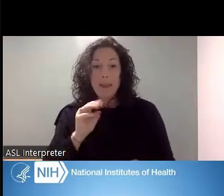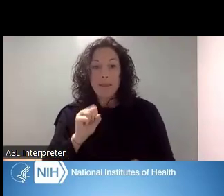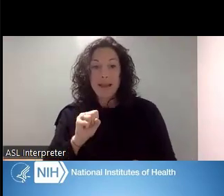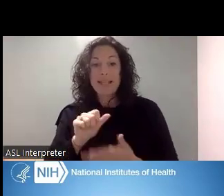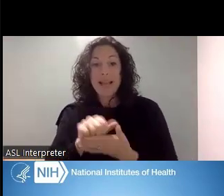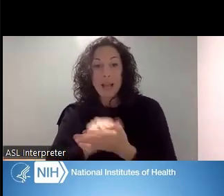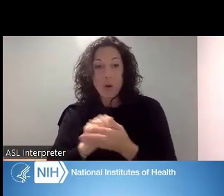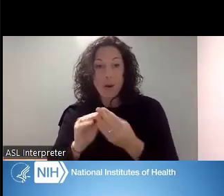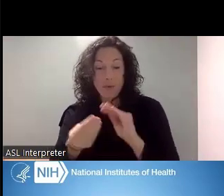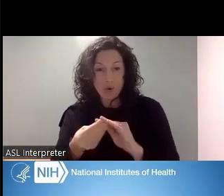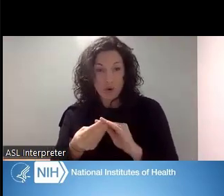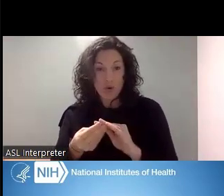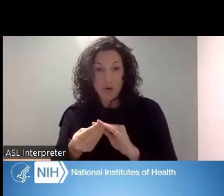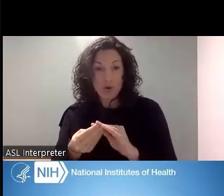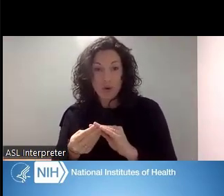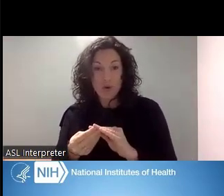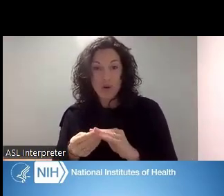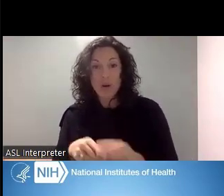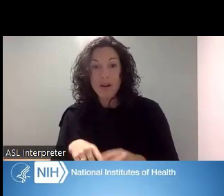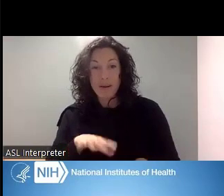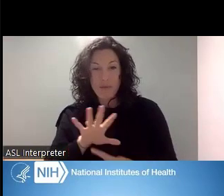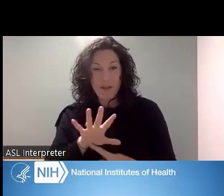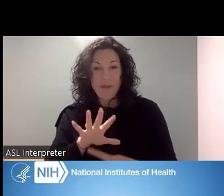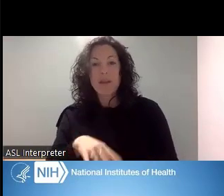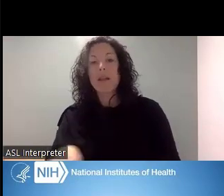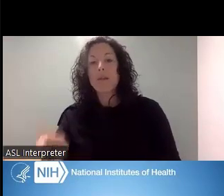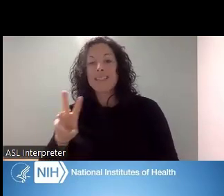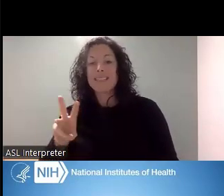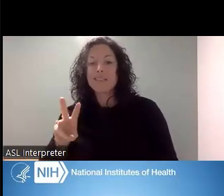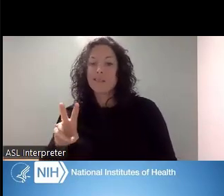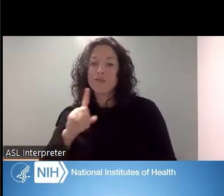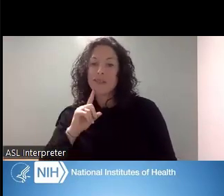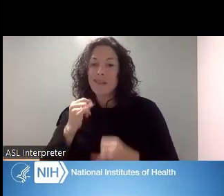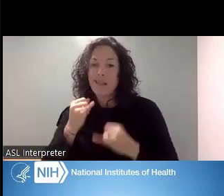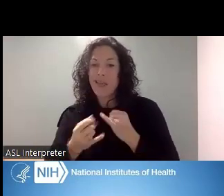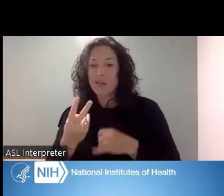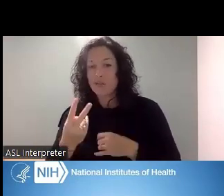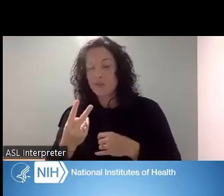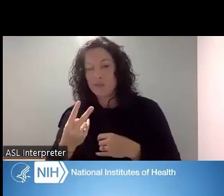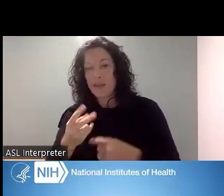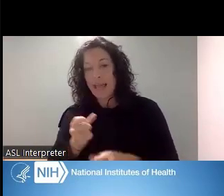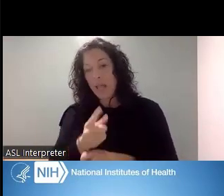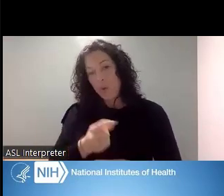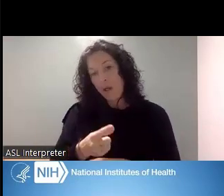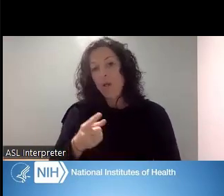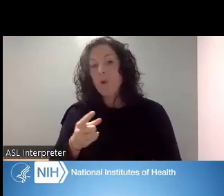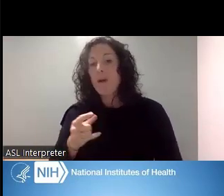Field 6 would be ... Only the last two would apply for the FFR. It would either be annual or final.